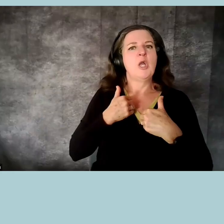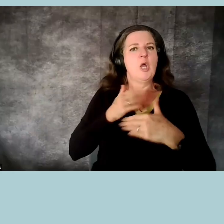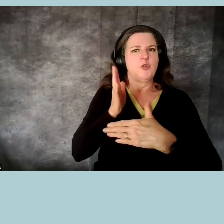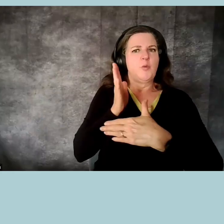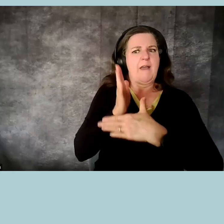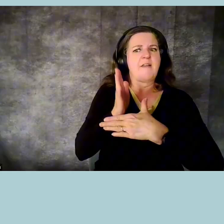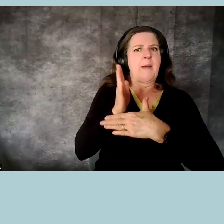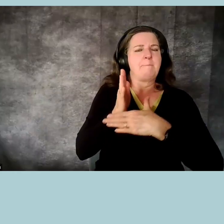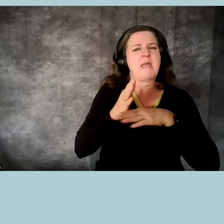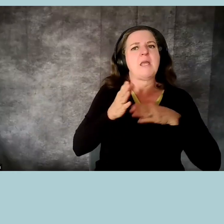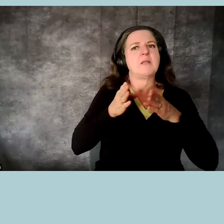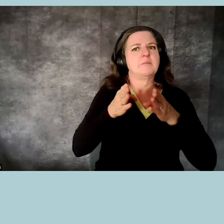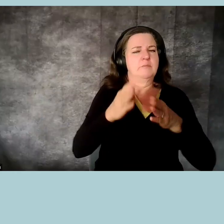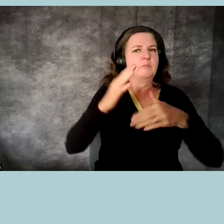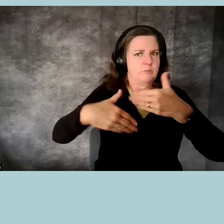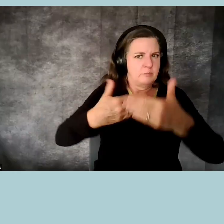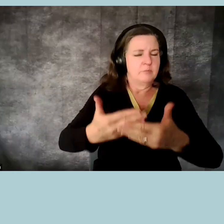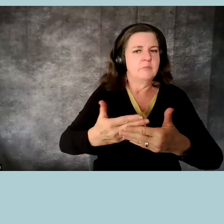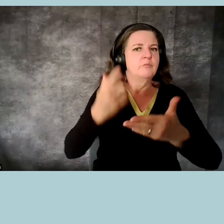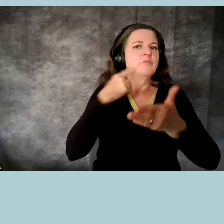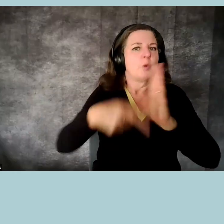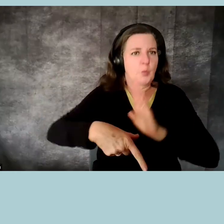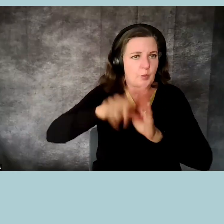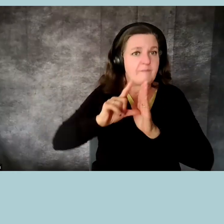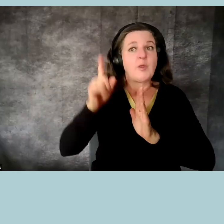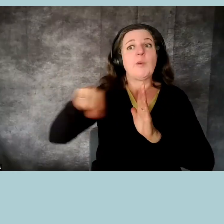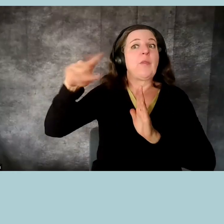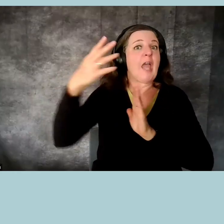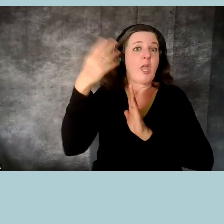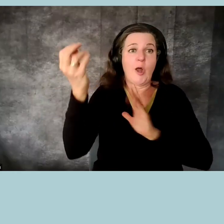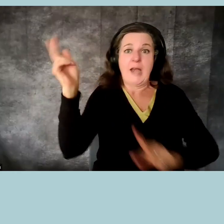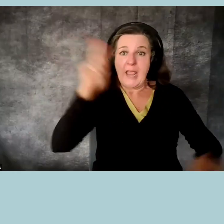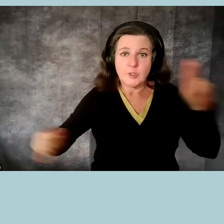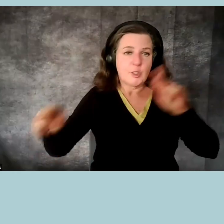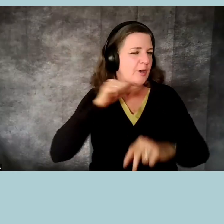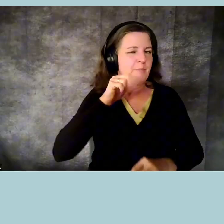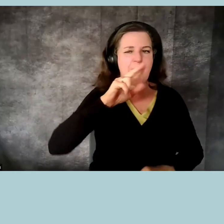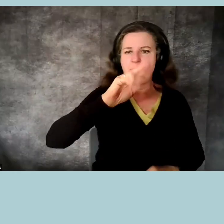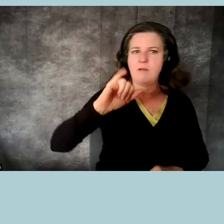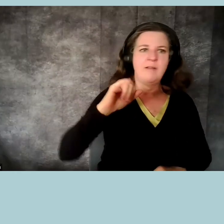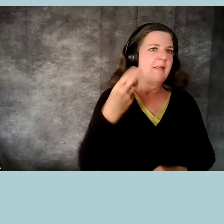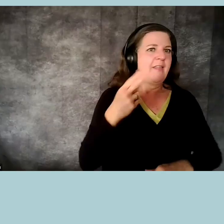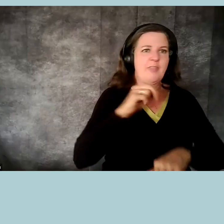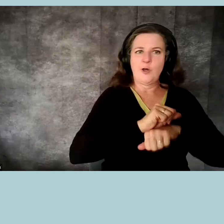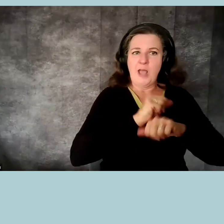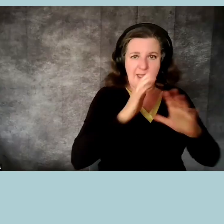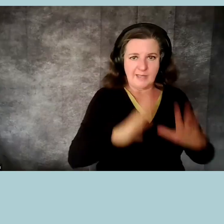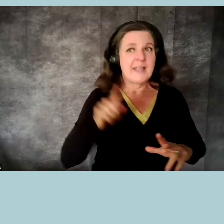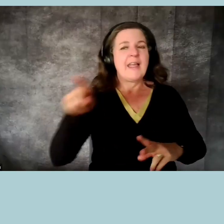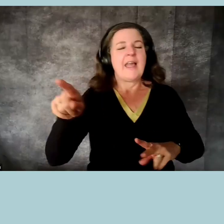external folks. They're not NIH employees, and they will be really looking at the plan and our progress and giving us an honest and objective evaluation.